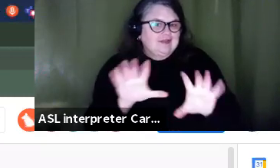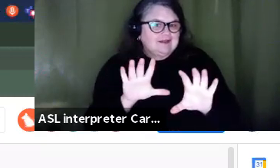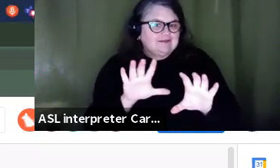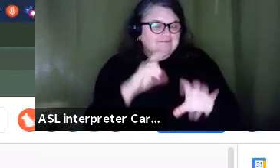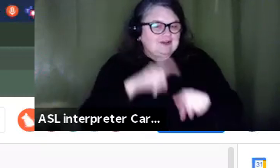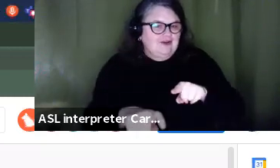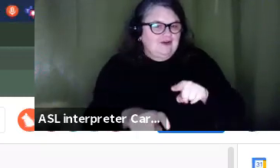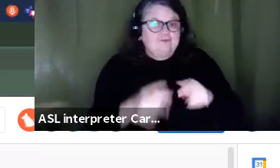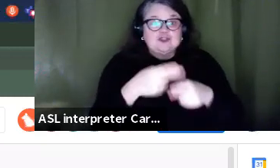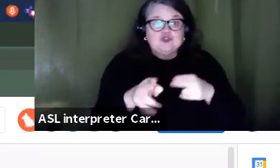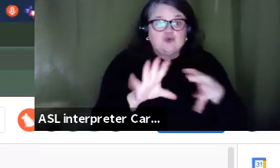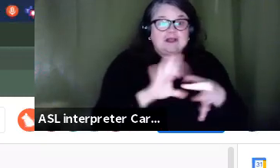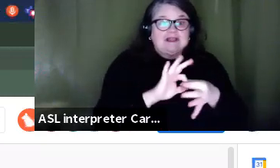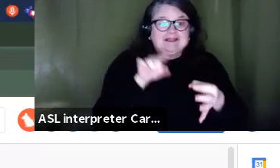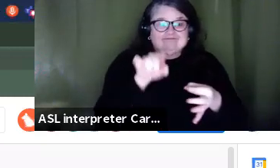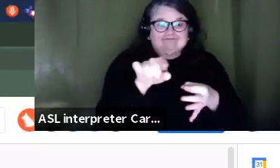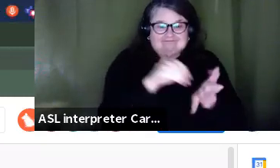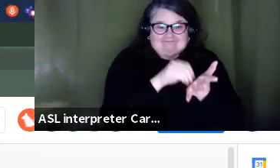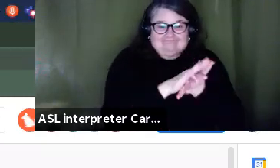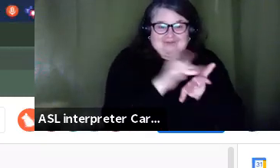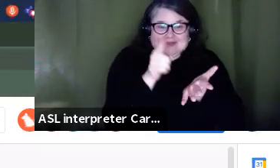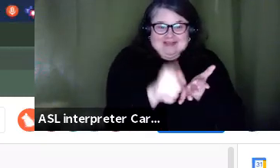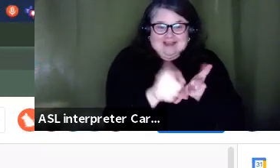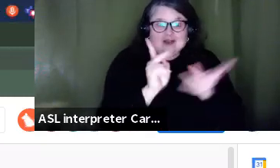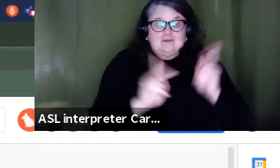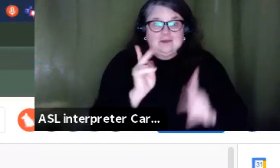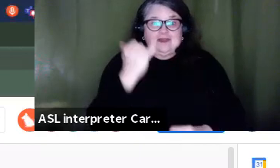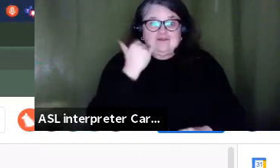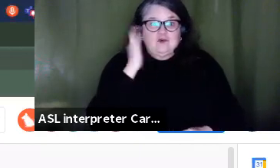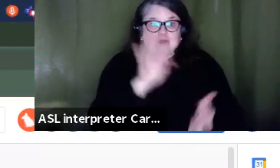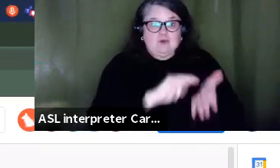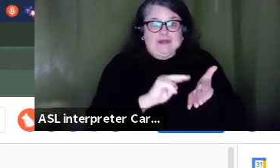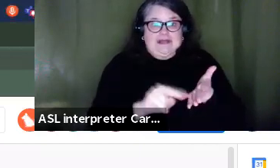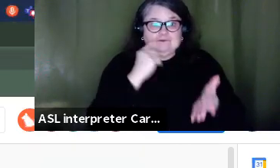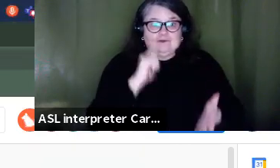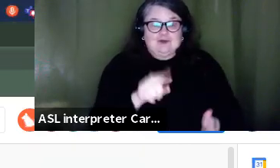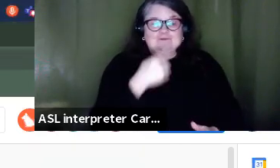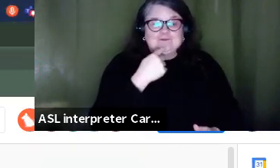partners you see here today and you're going to hear from in the future on this call as well. The short link to this